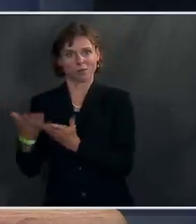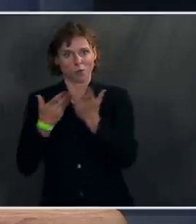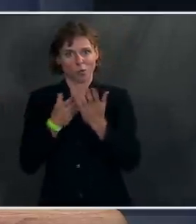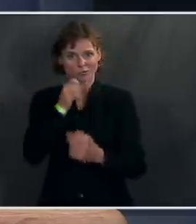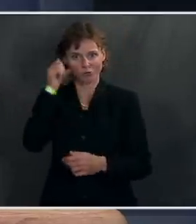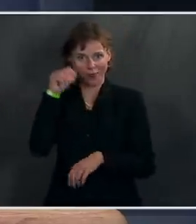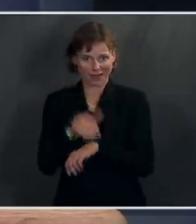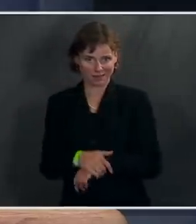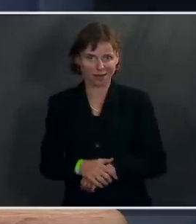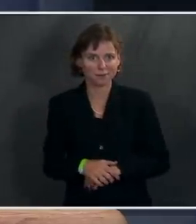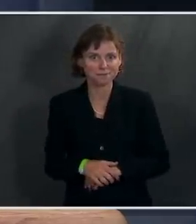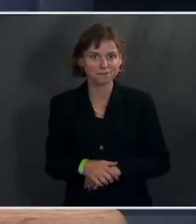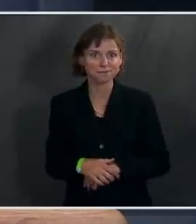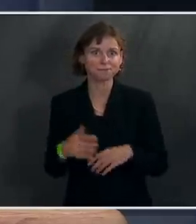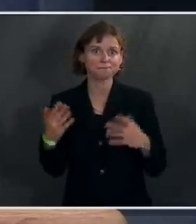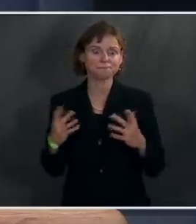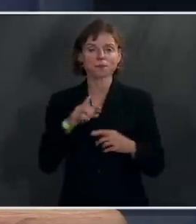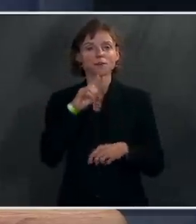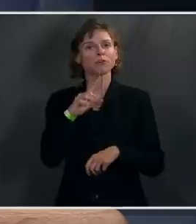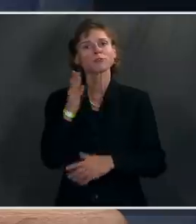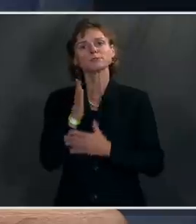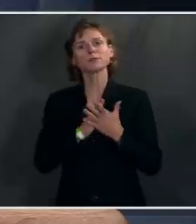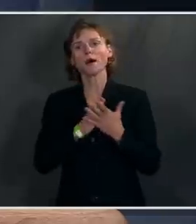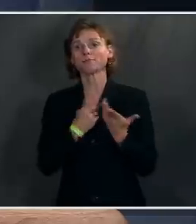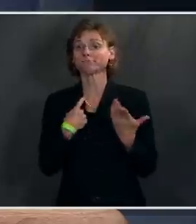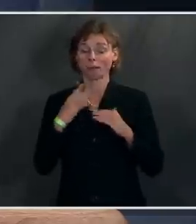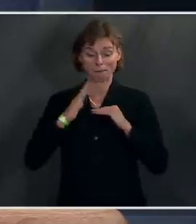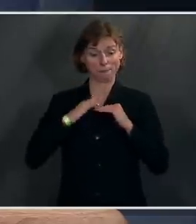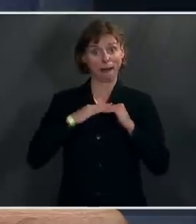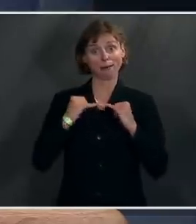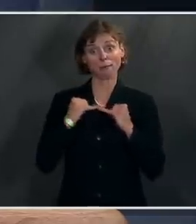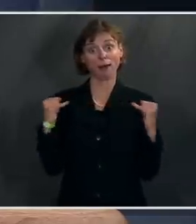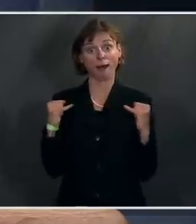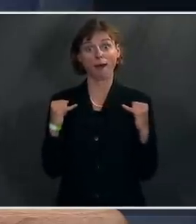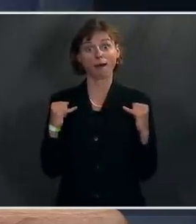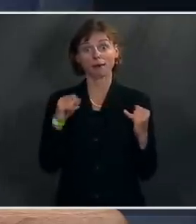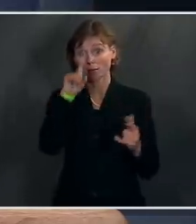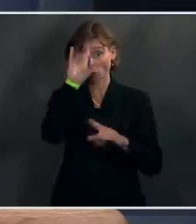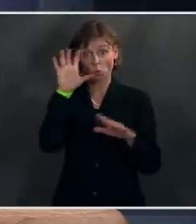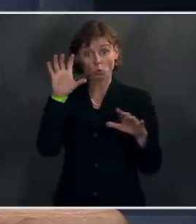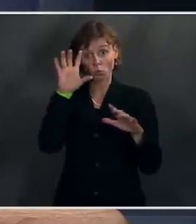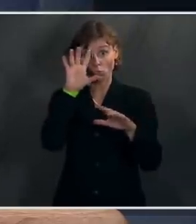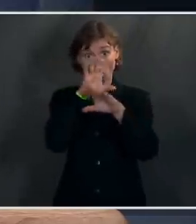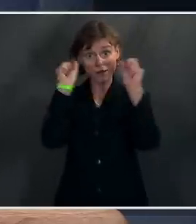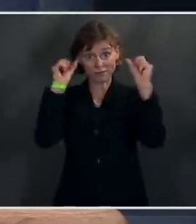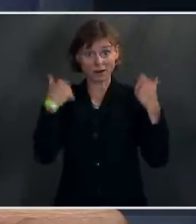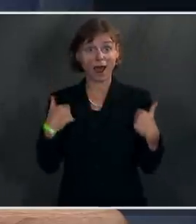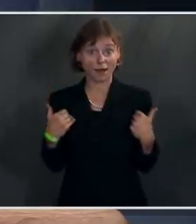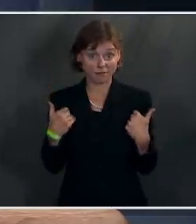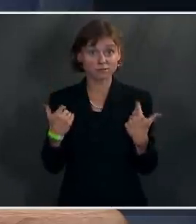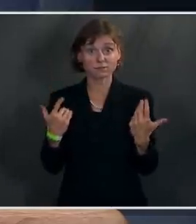There are some, you know, bottom lines, I think the President has, which he has conveyed in the meeting last night